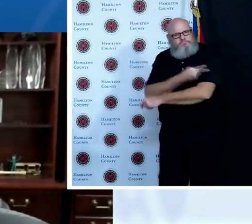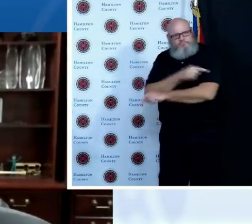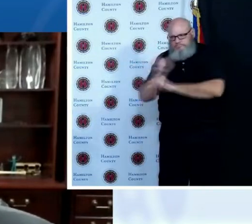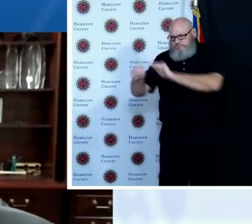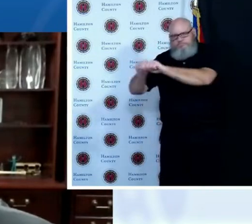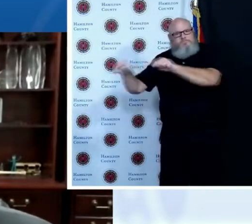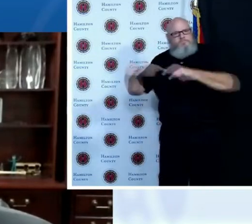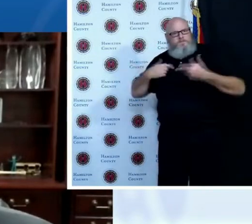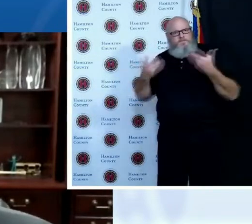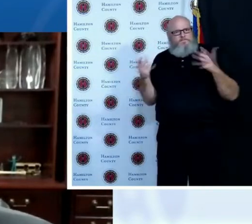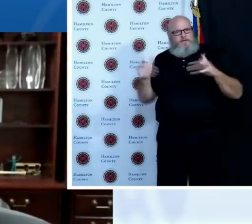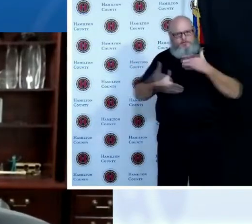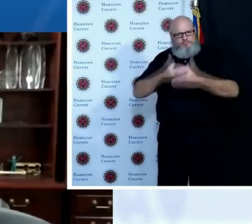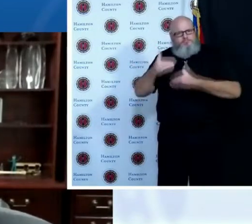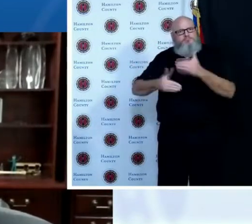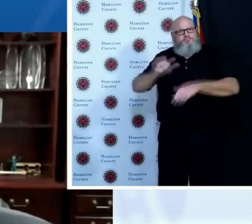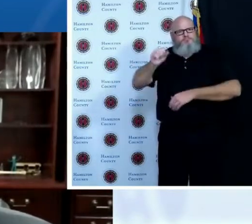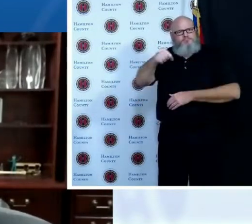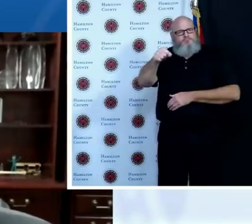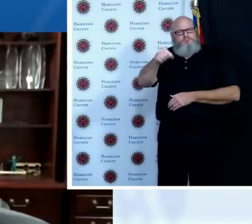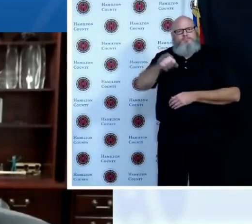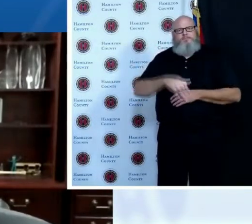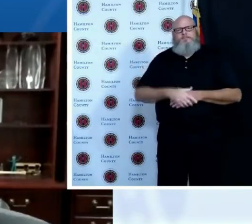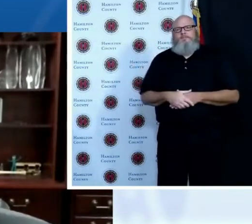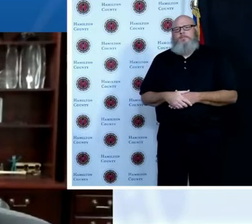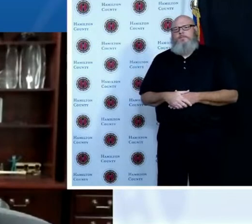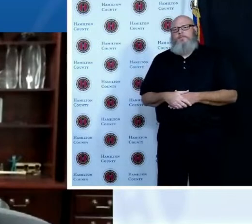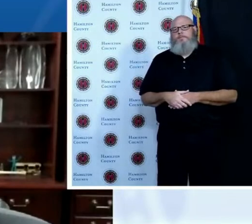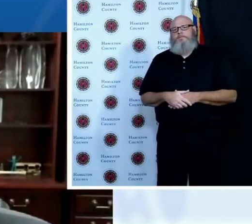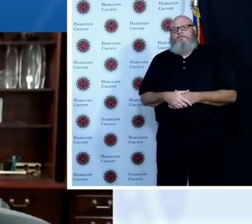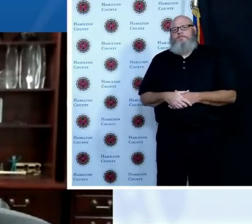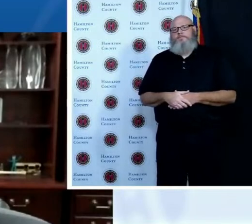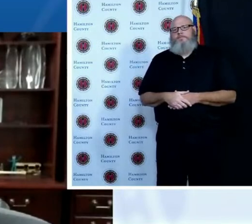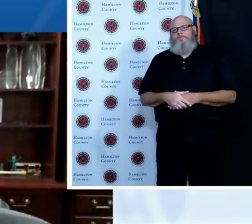wave of health care providers including physicians who work in the community for us